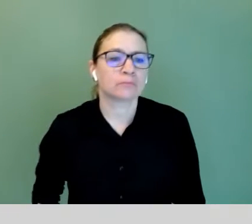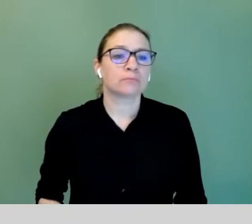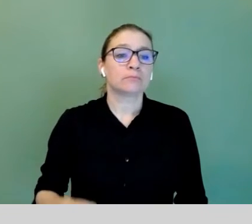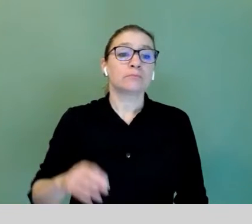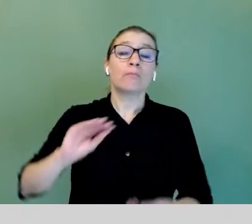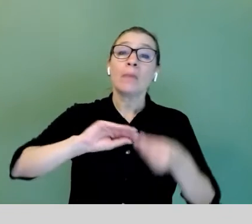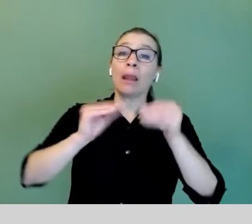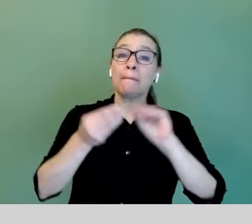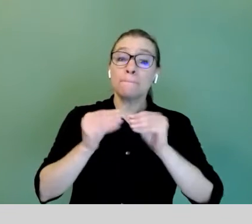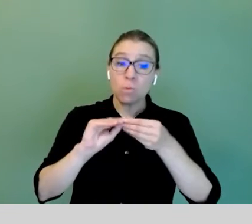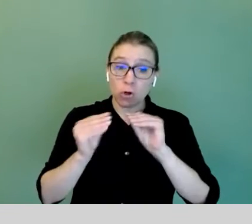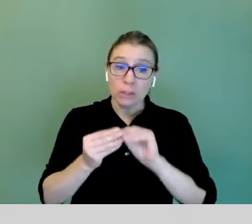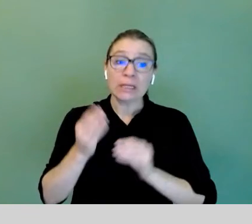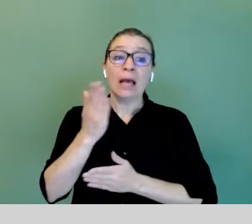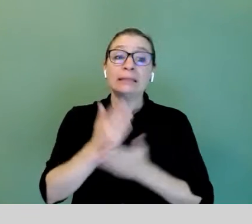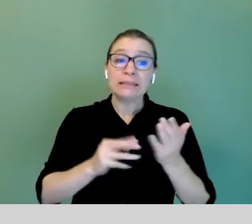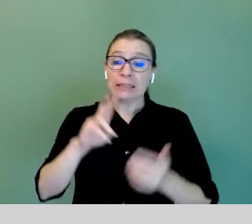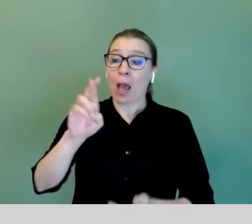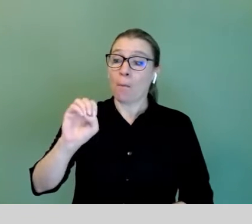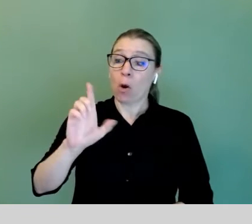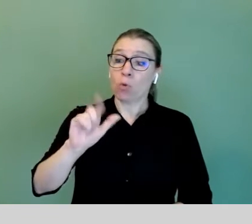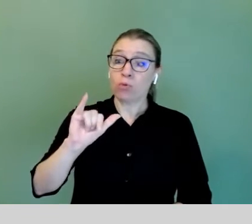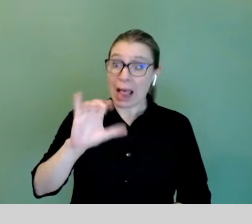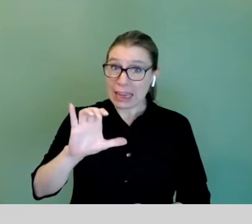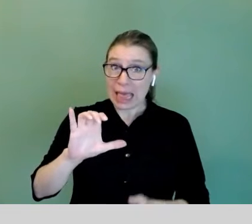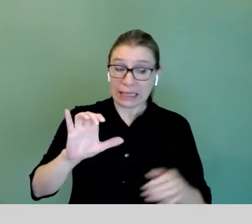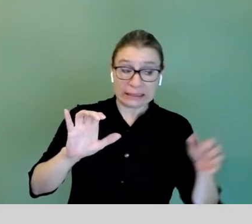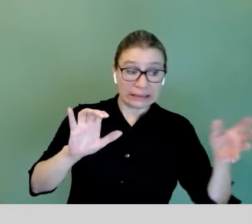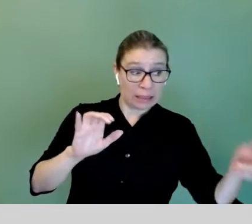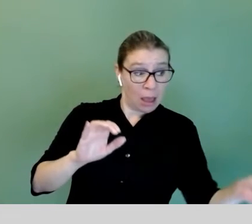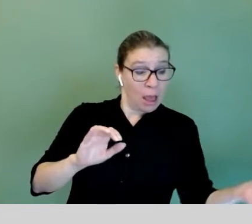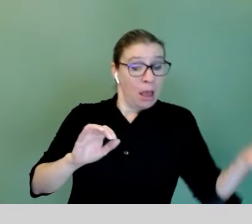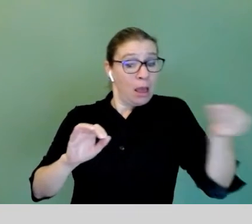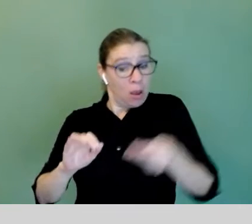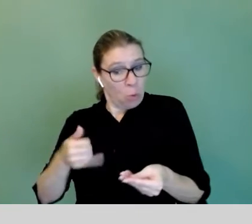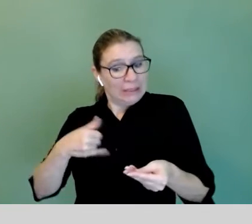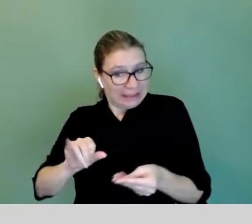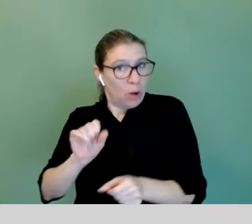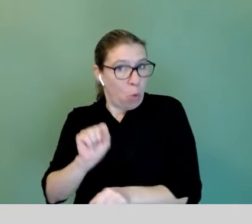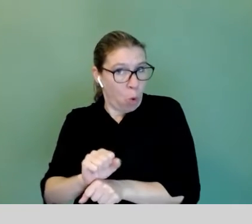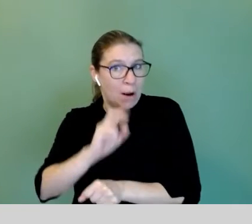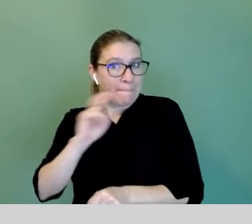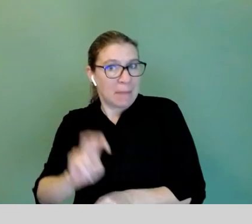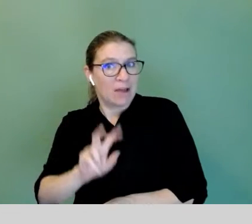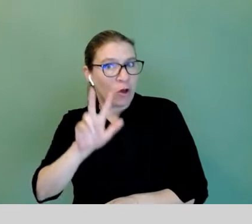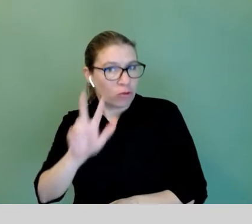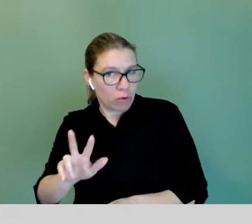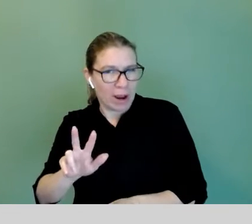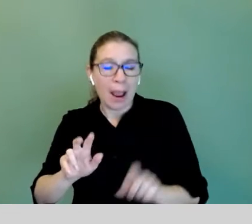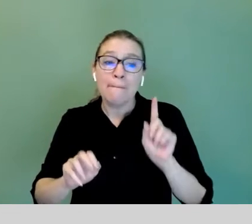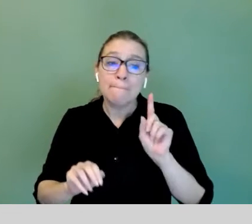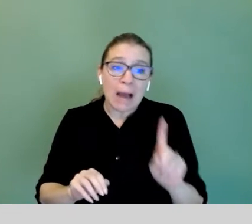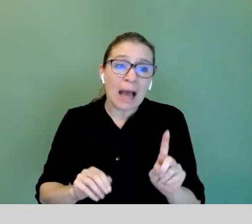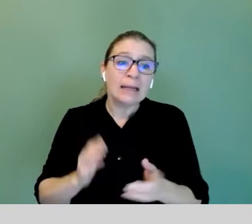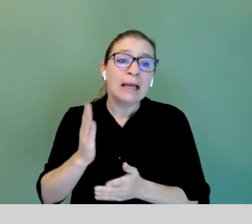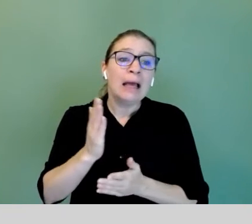Numbers, there is something, there are some relics that will work in Python 3, both in Python 2 and Python 3.